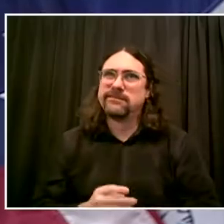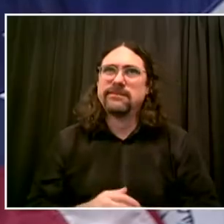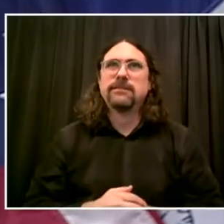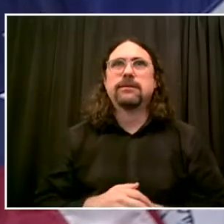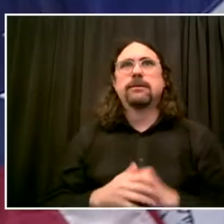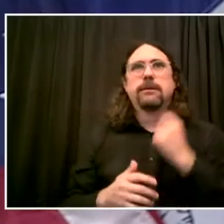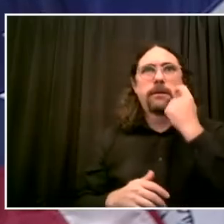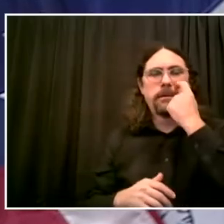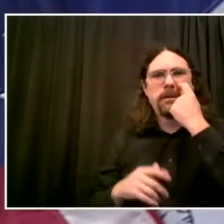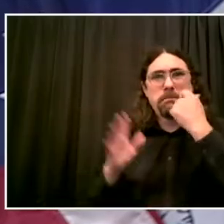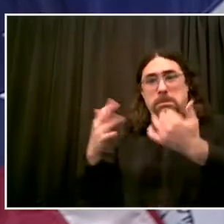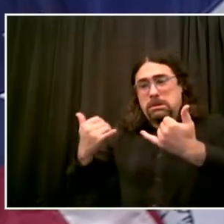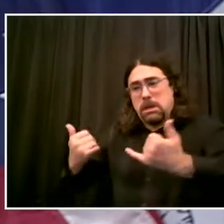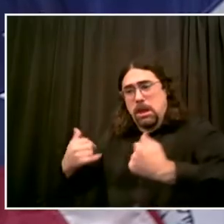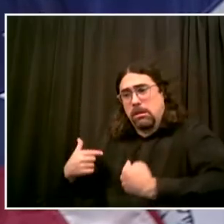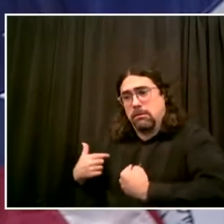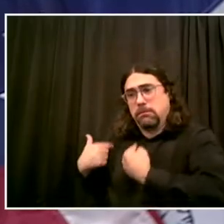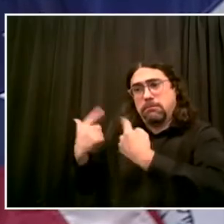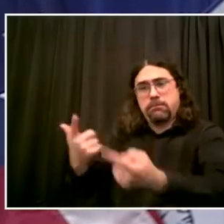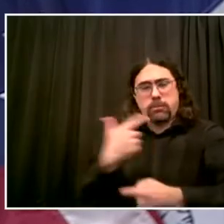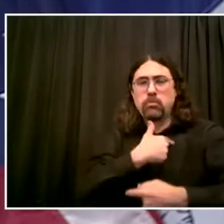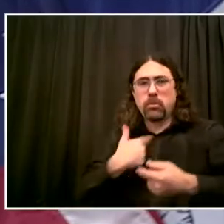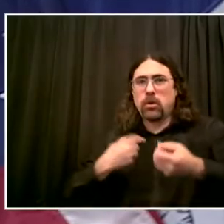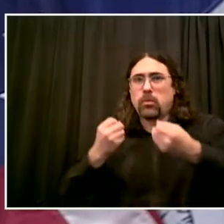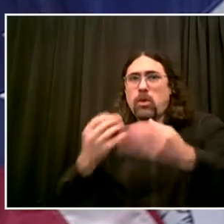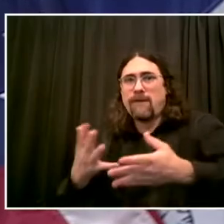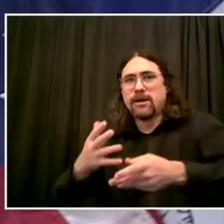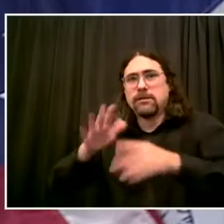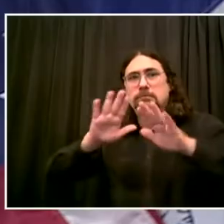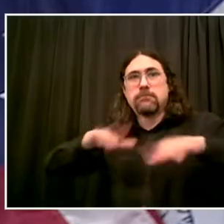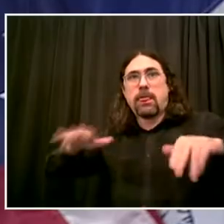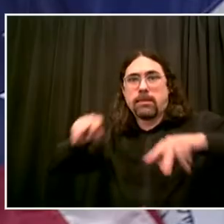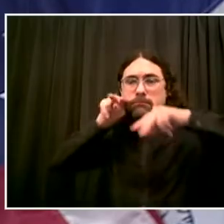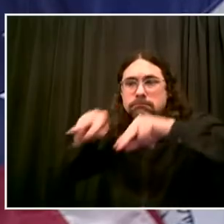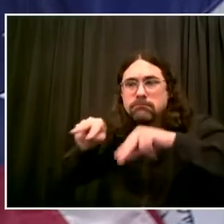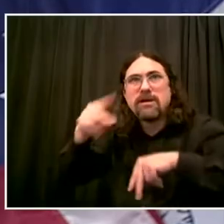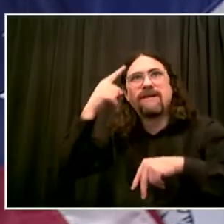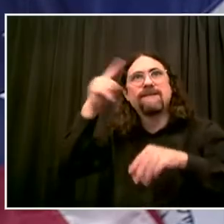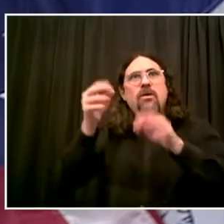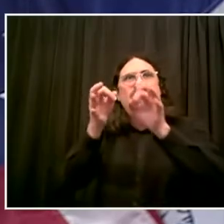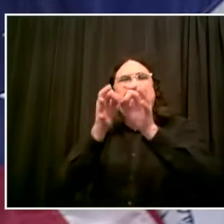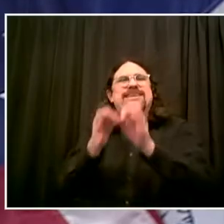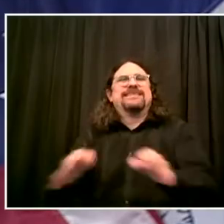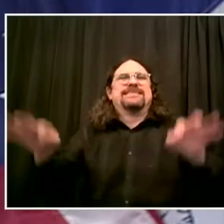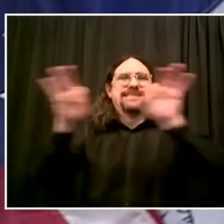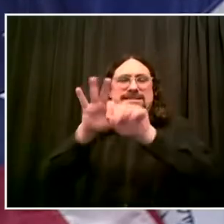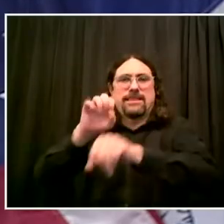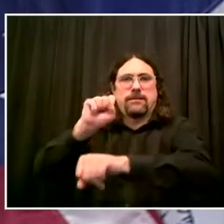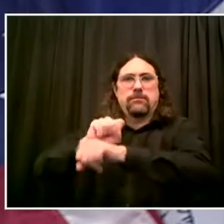HAVE CHILDCARE BUT THAT WILL BE DONE WITH THE HEALTH AND